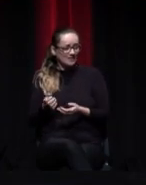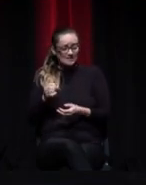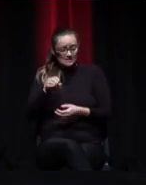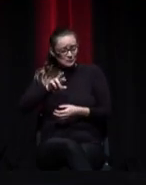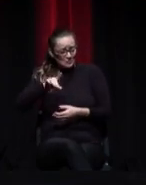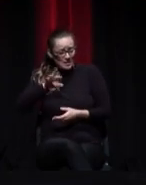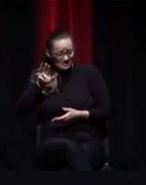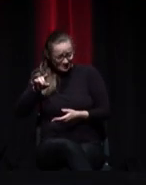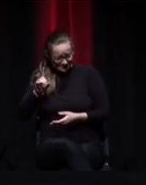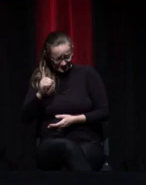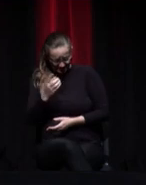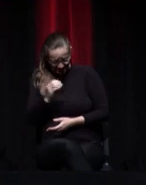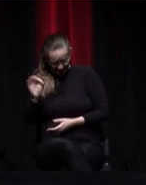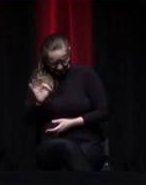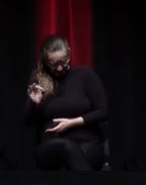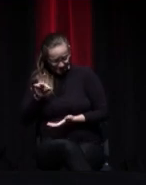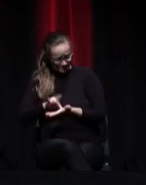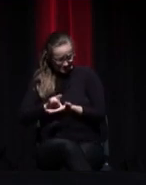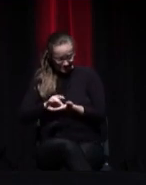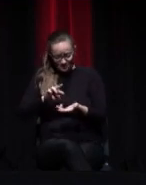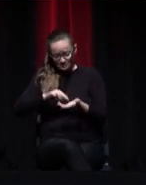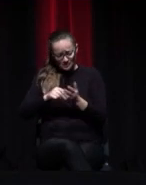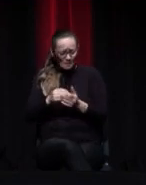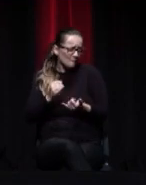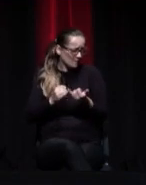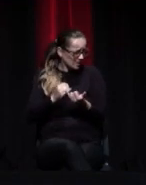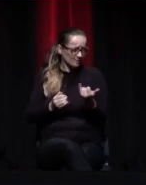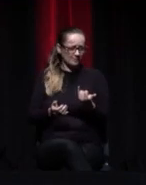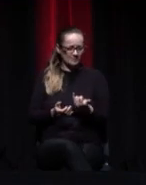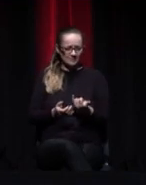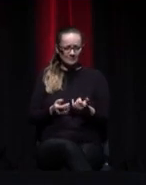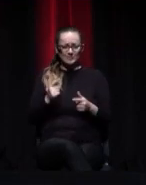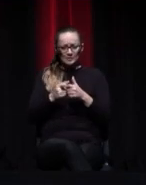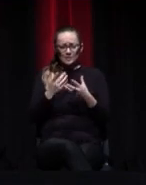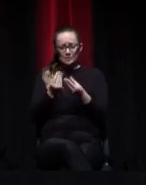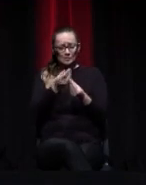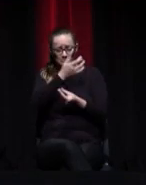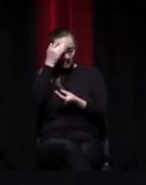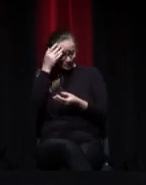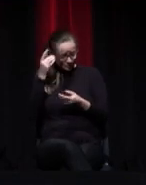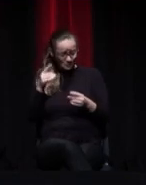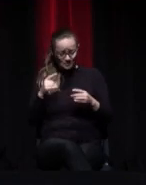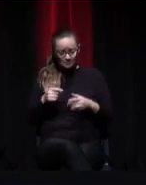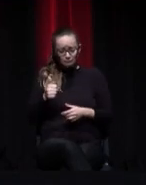You've produced something that isn't a fact in the public space